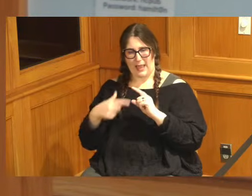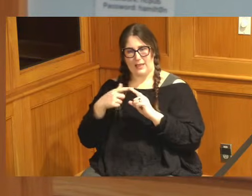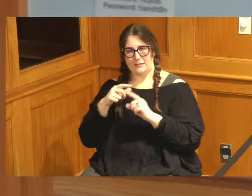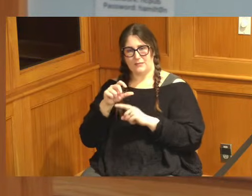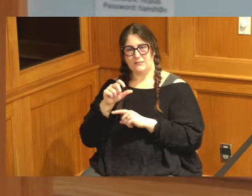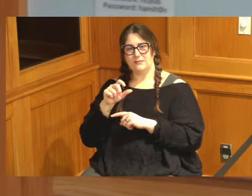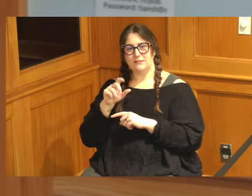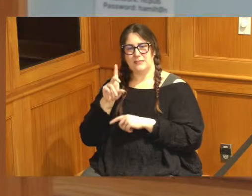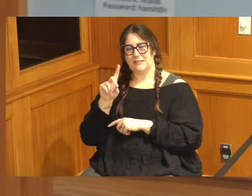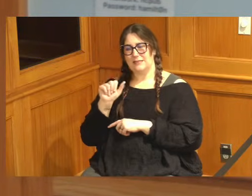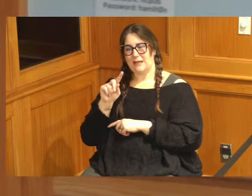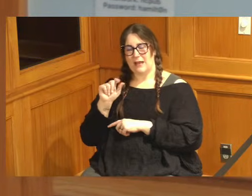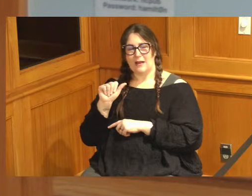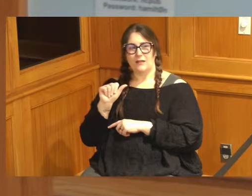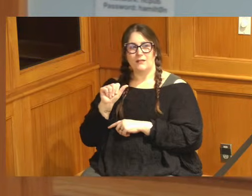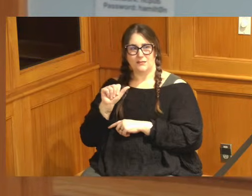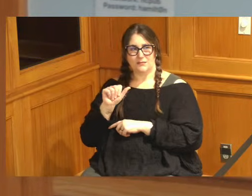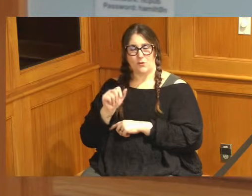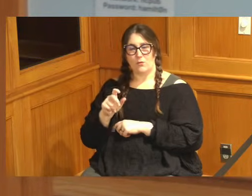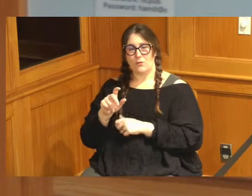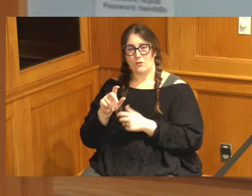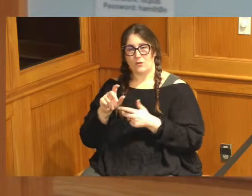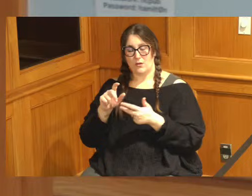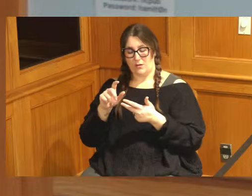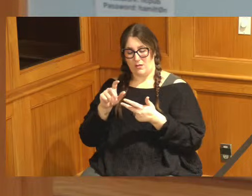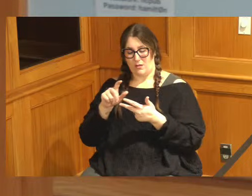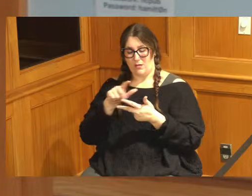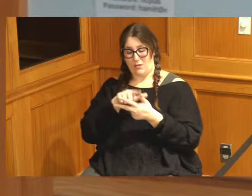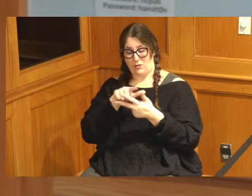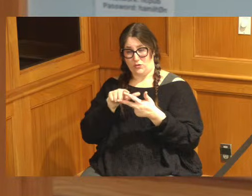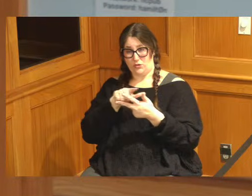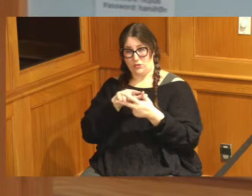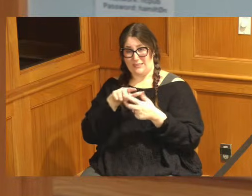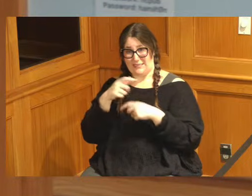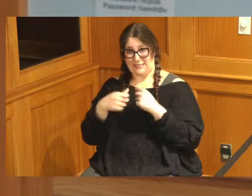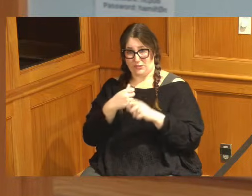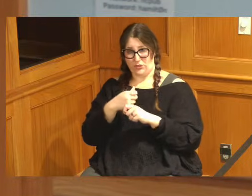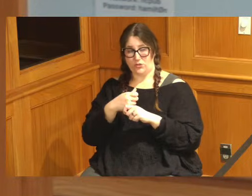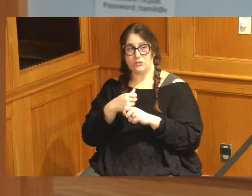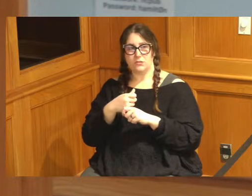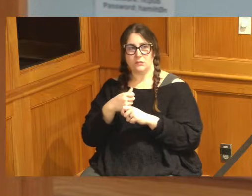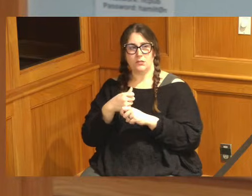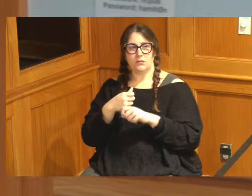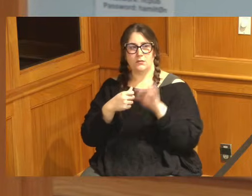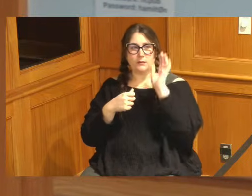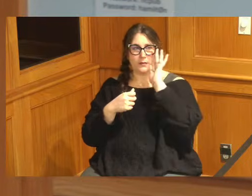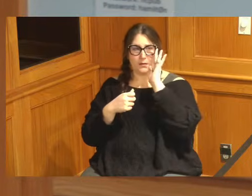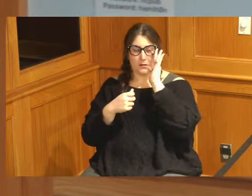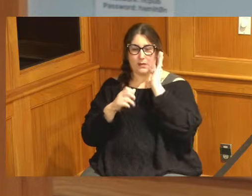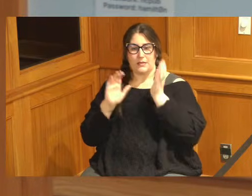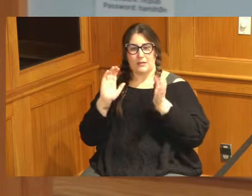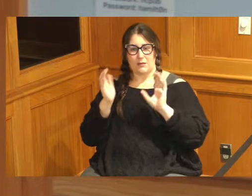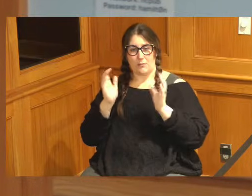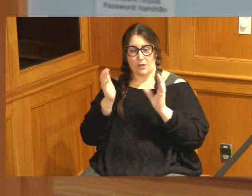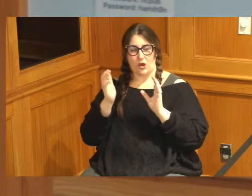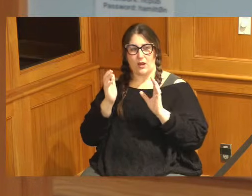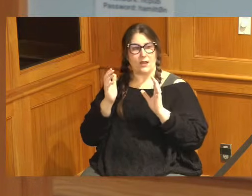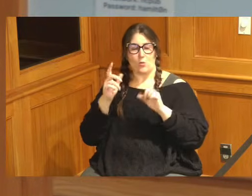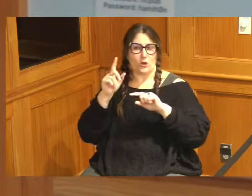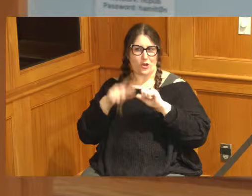but in the first two years, this is just something that was in the city because there was more of a um, comparative. There wasn't as much of a comparative outside the county, but we tripled